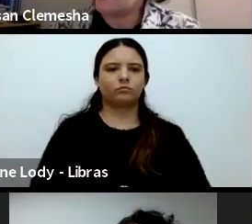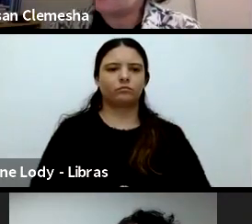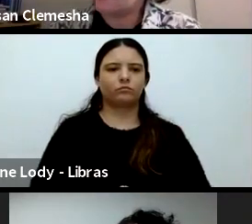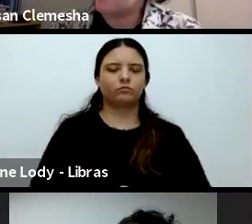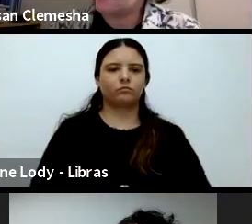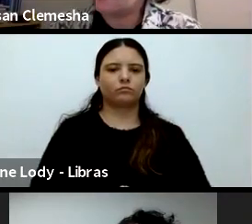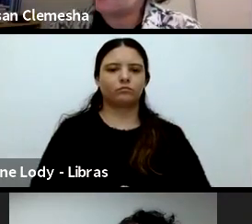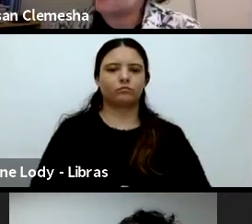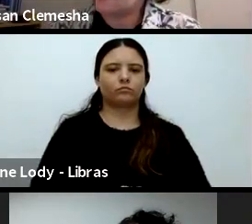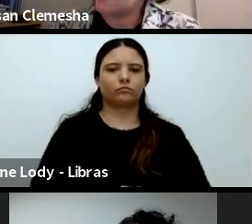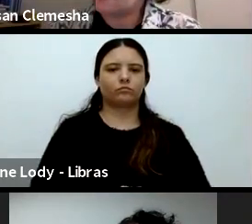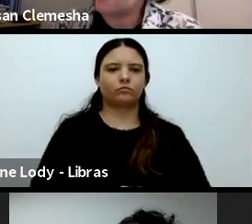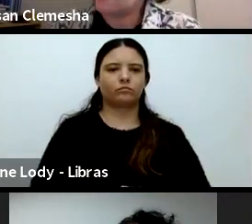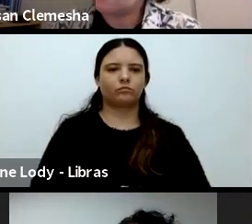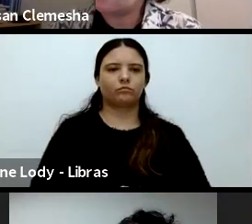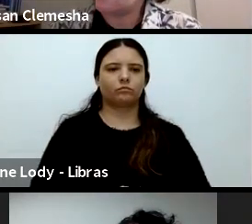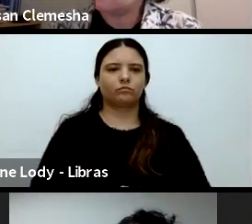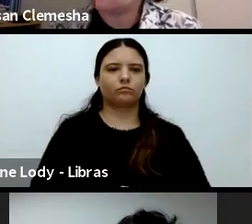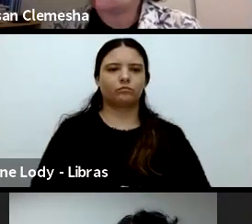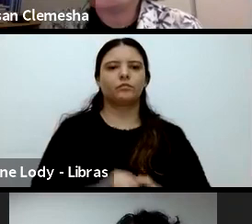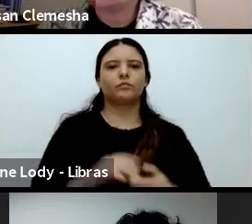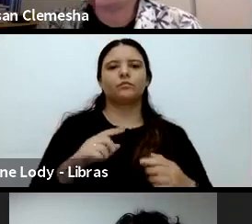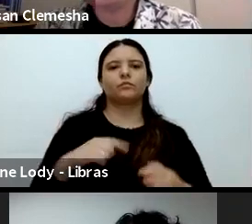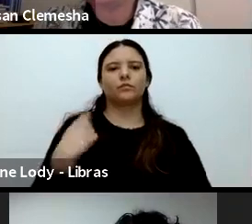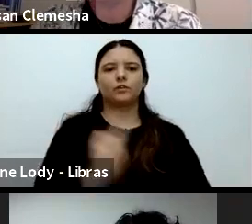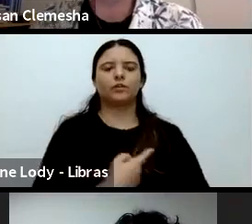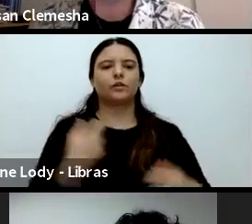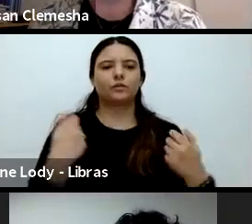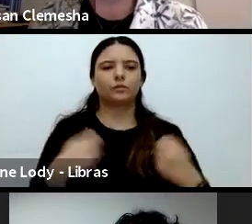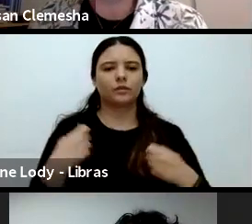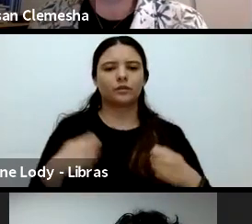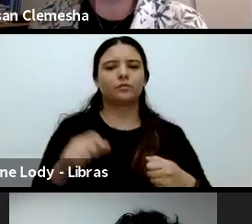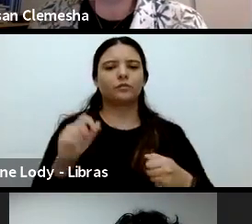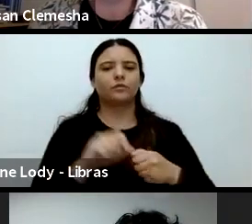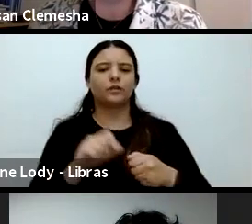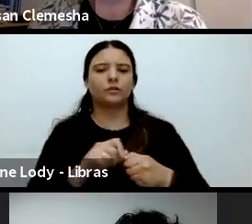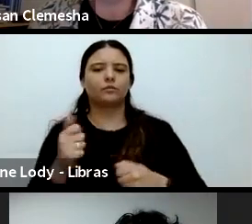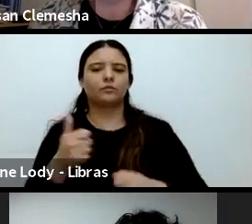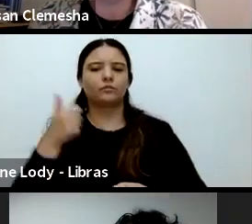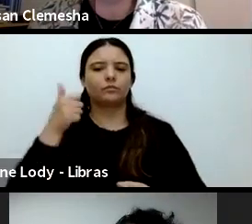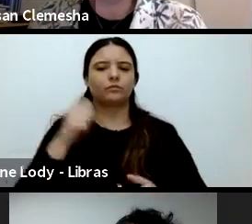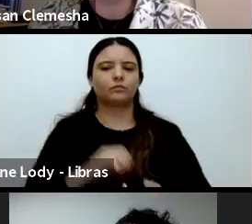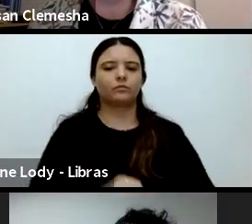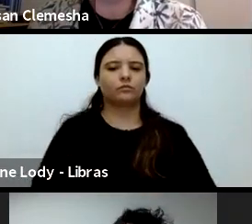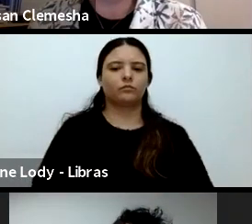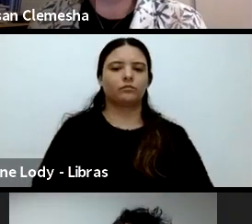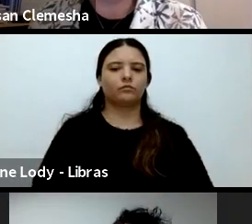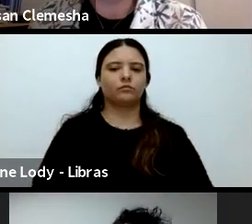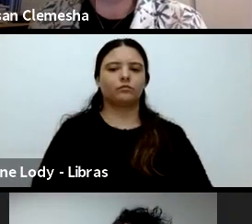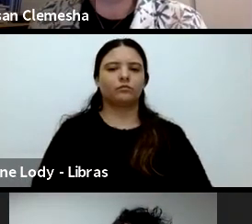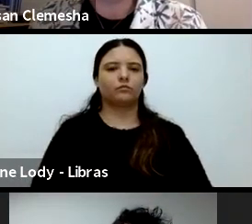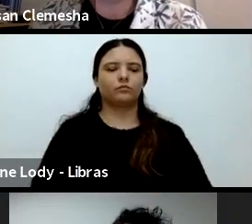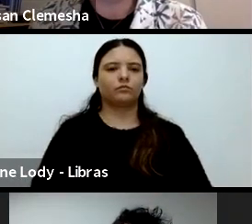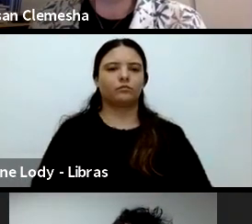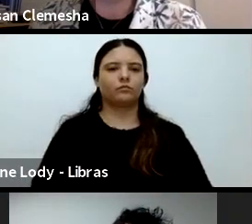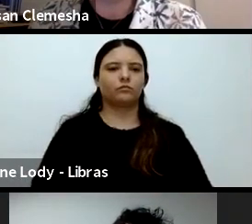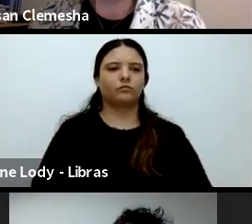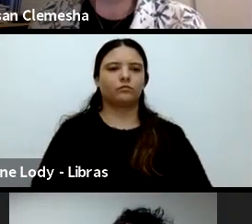on march, 3, you know that we should all be doing the same thing. g. To give everybody the same thing instead of having you and me thing instead of having you and